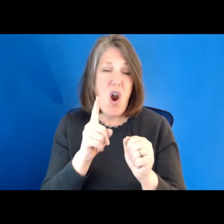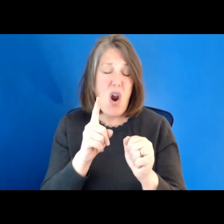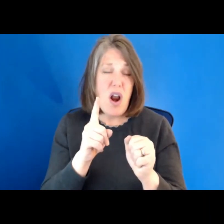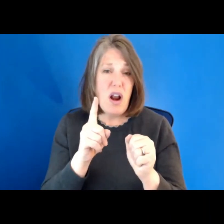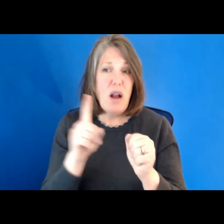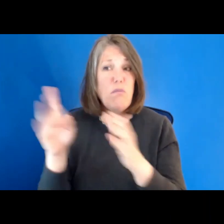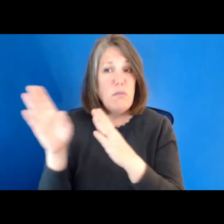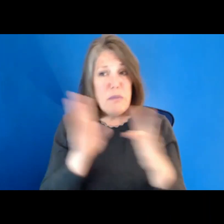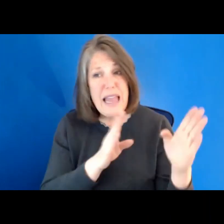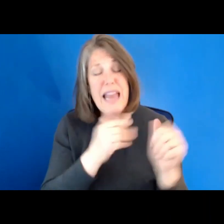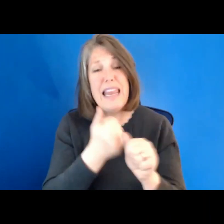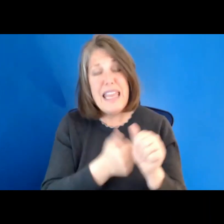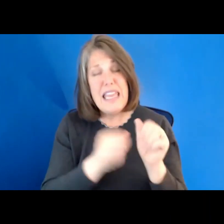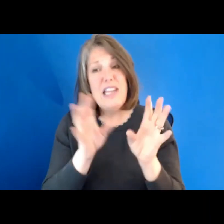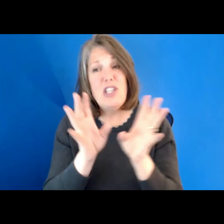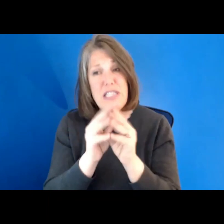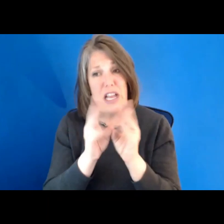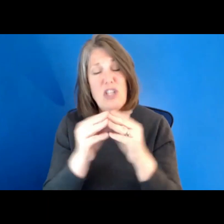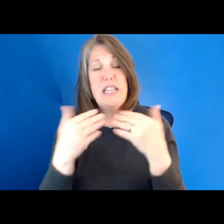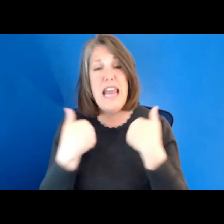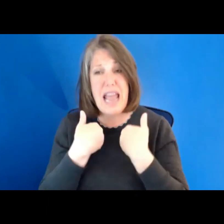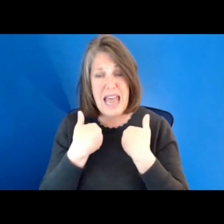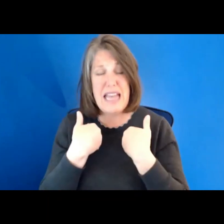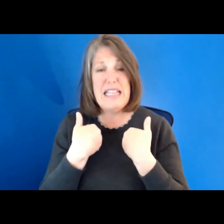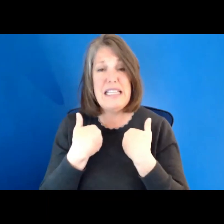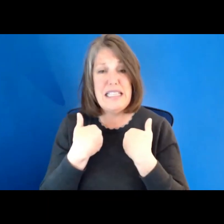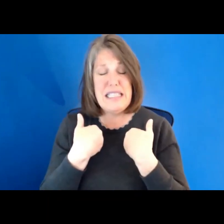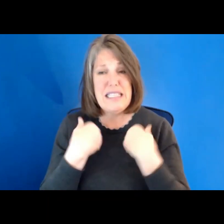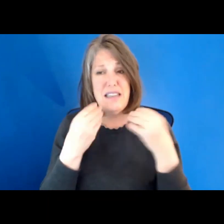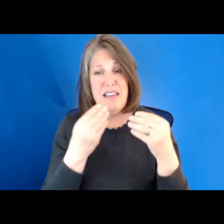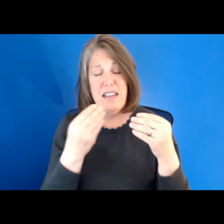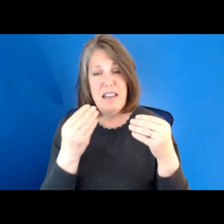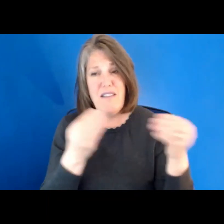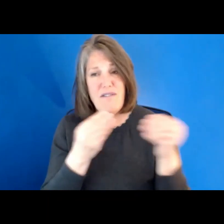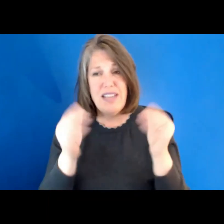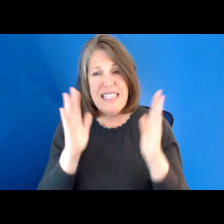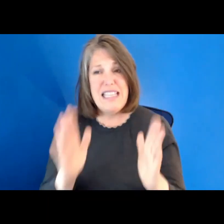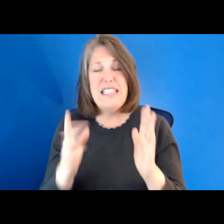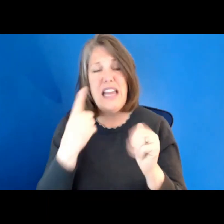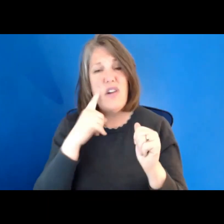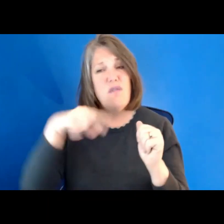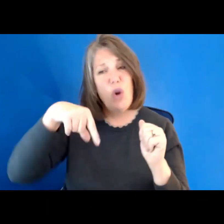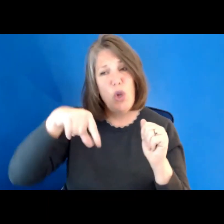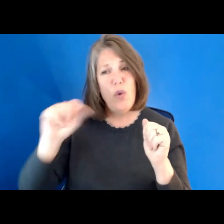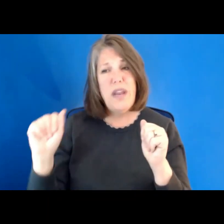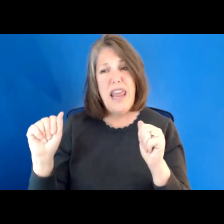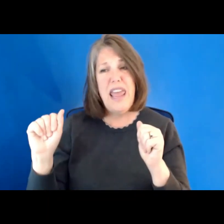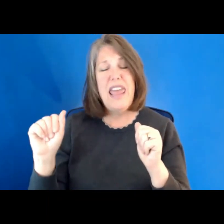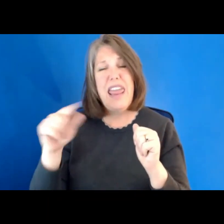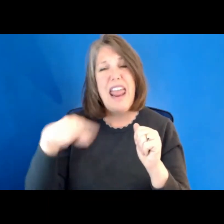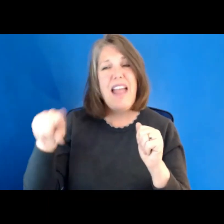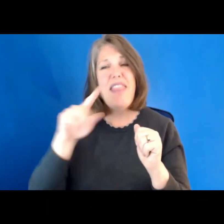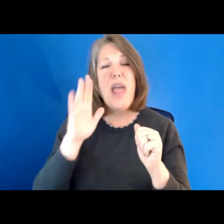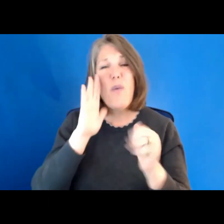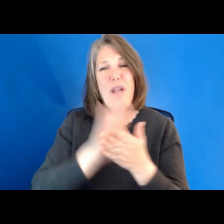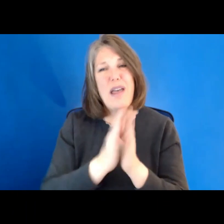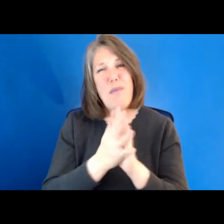has a facilitator of the Q&A, and they will be the voice for the questions.